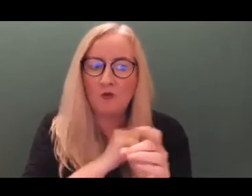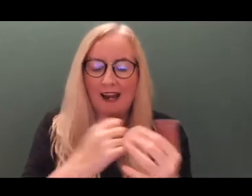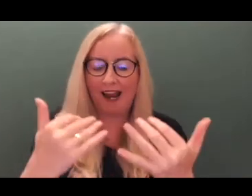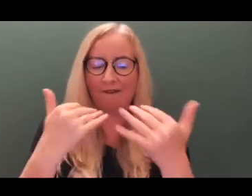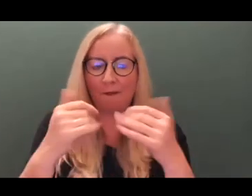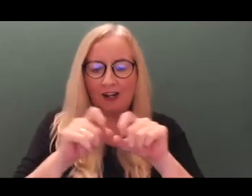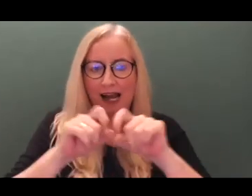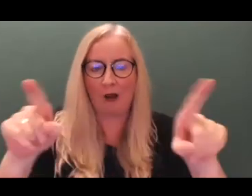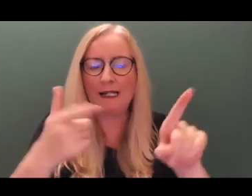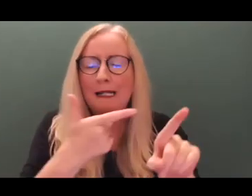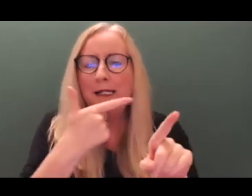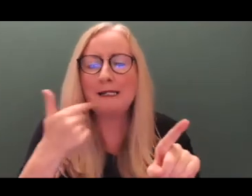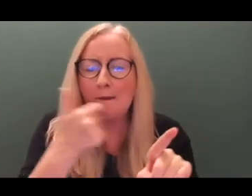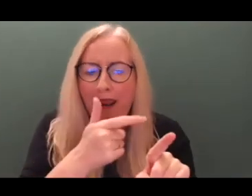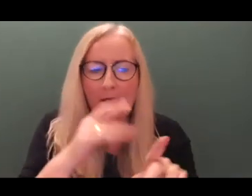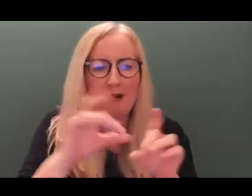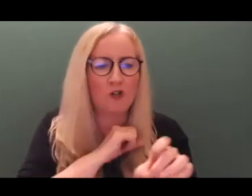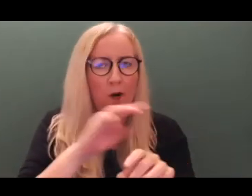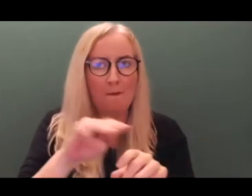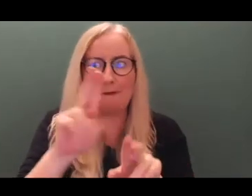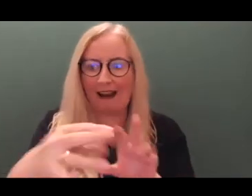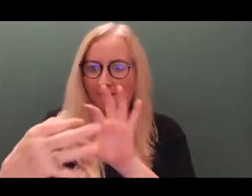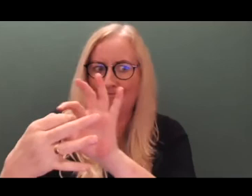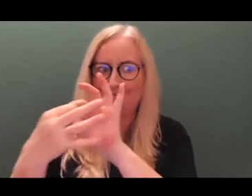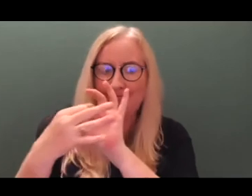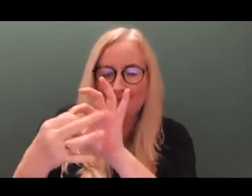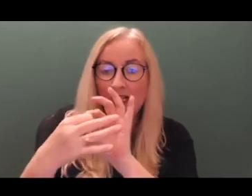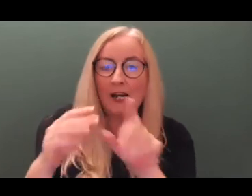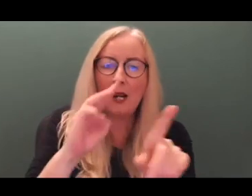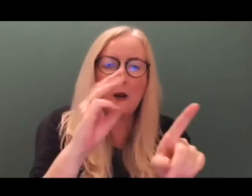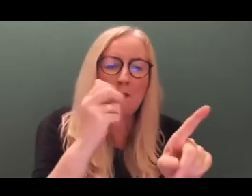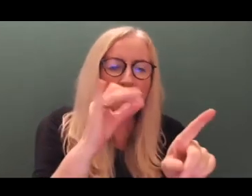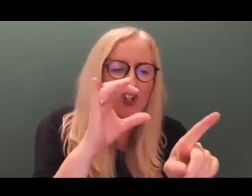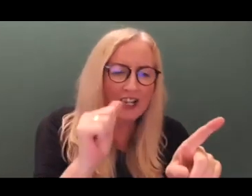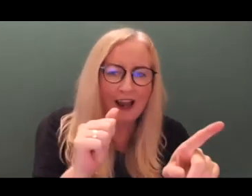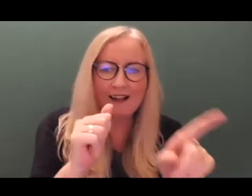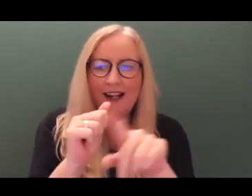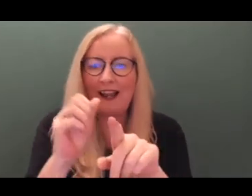to engage in it. I think Patricia and Alice have outlined just how complicated this is